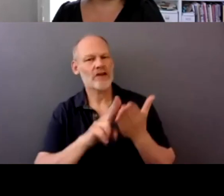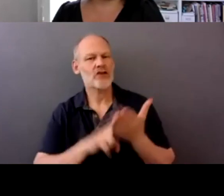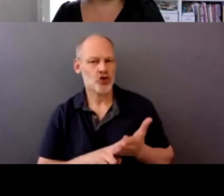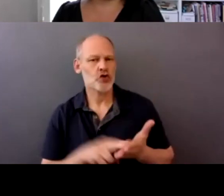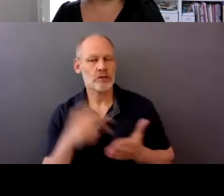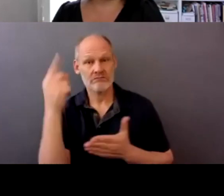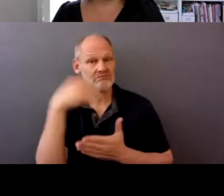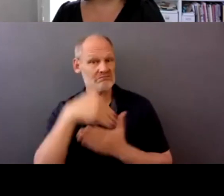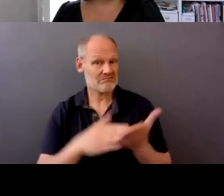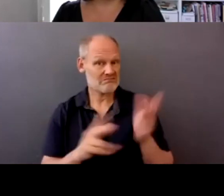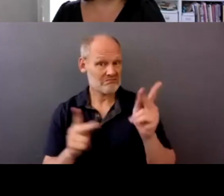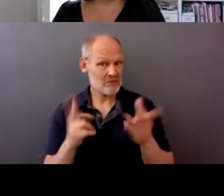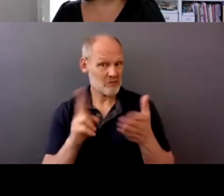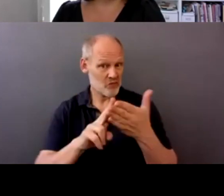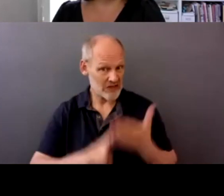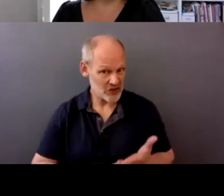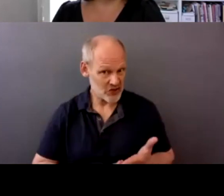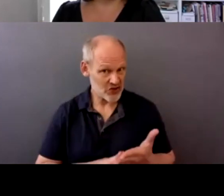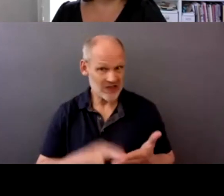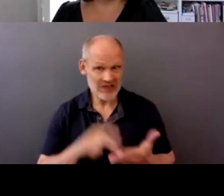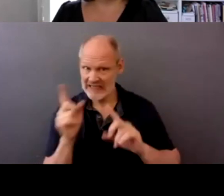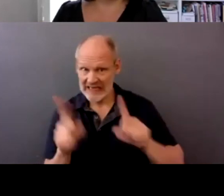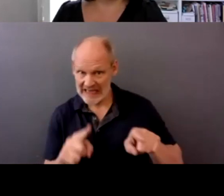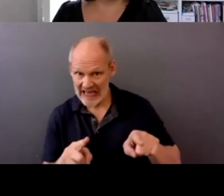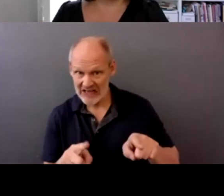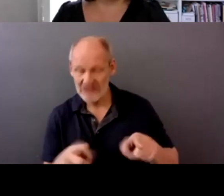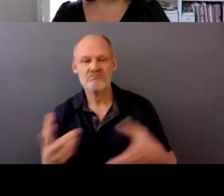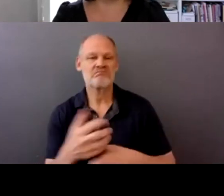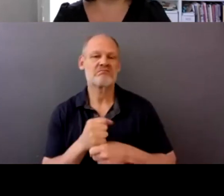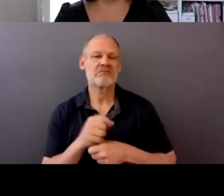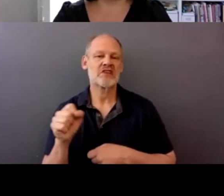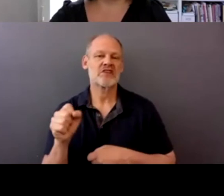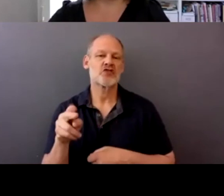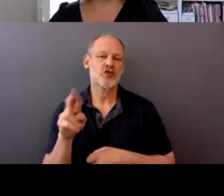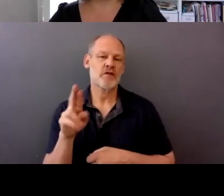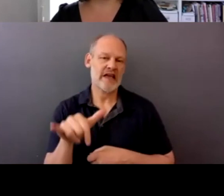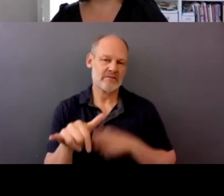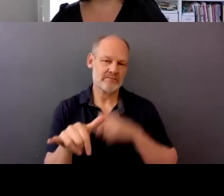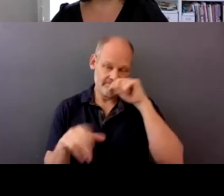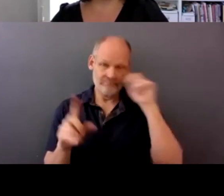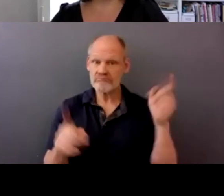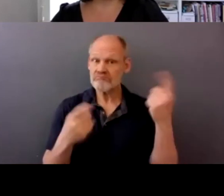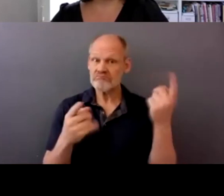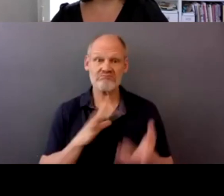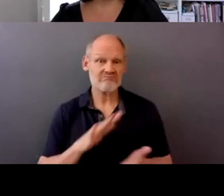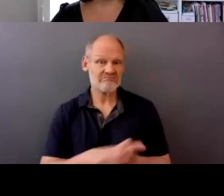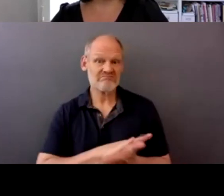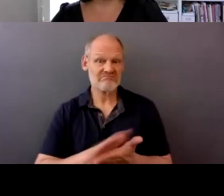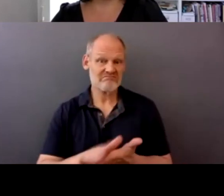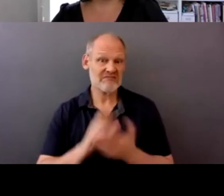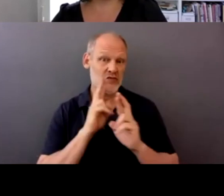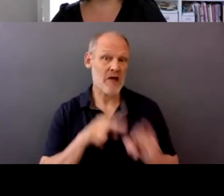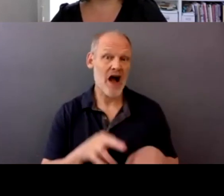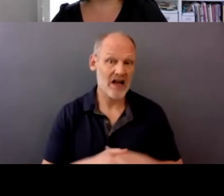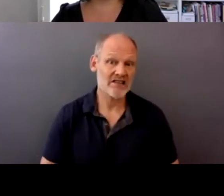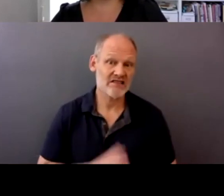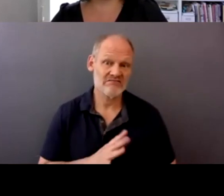attend will get a survey. We have gotten a nice response. We have another conversation